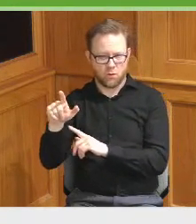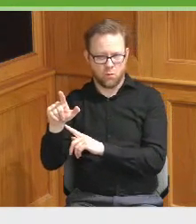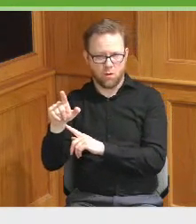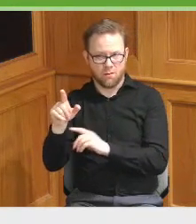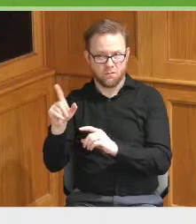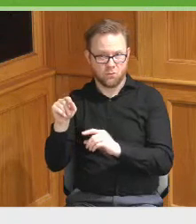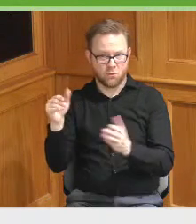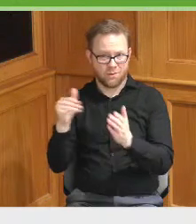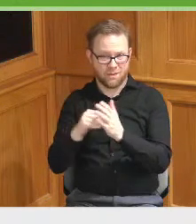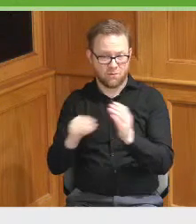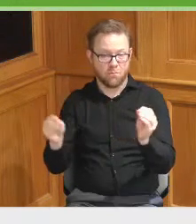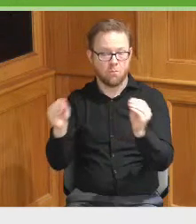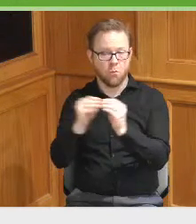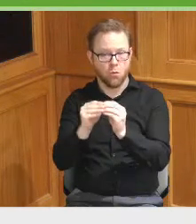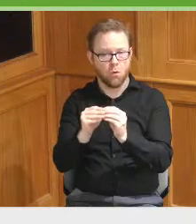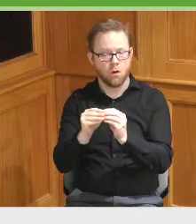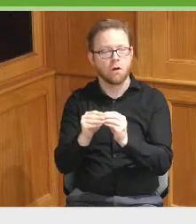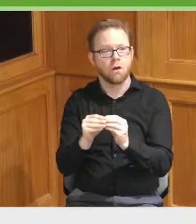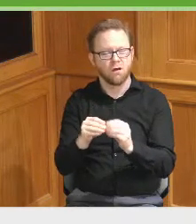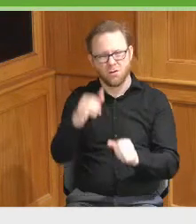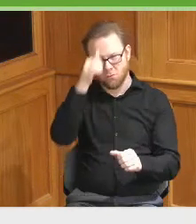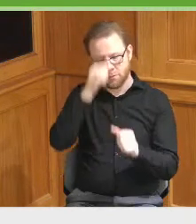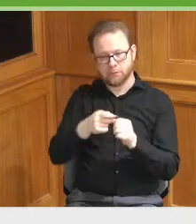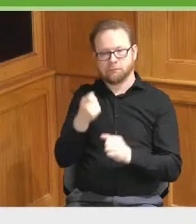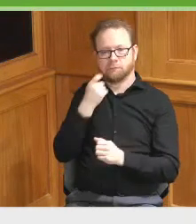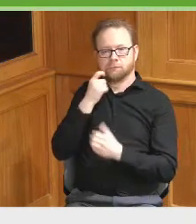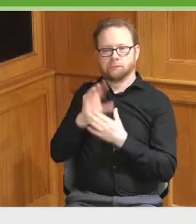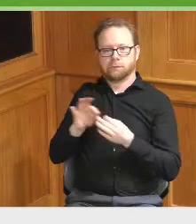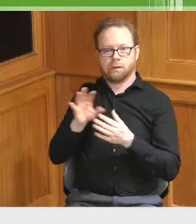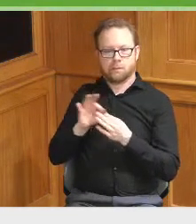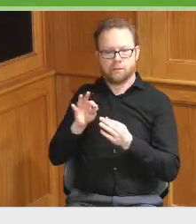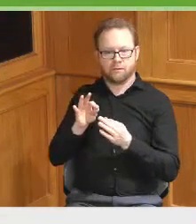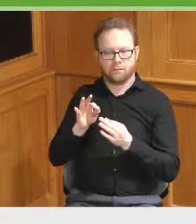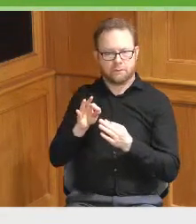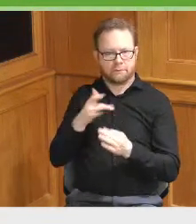that's important though remember what I just said about less serious illness so now we're going to